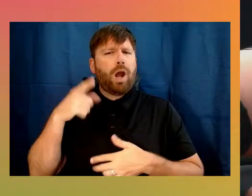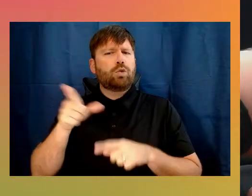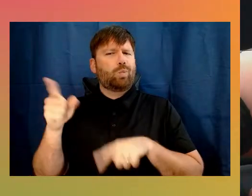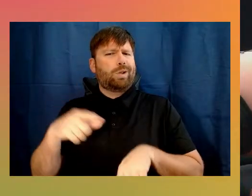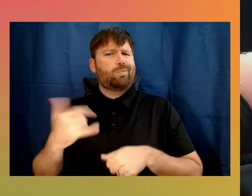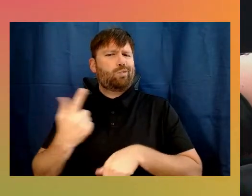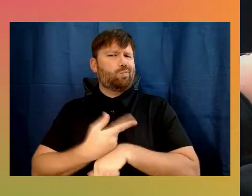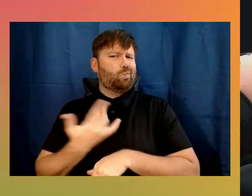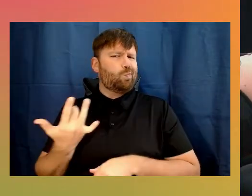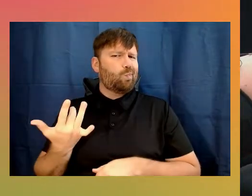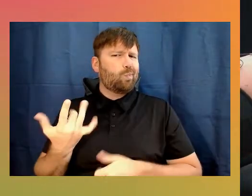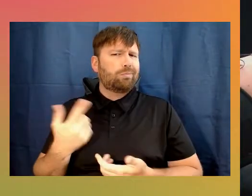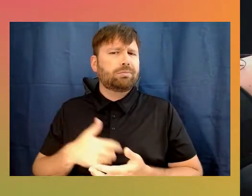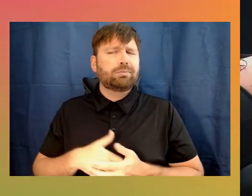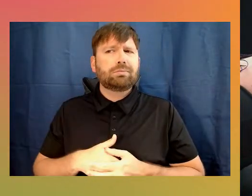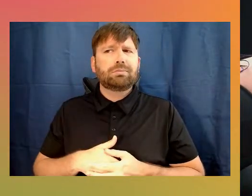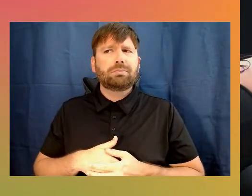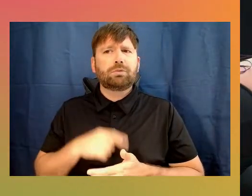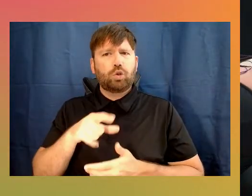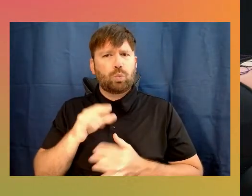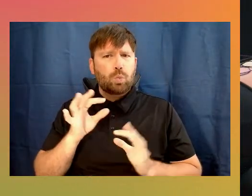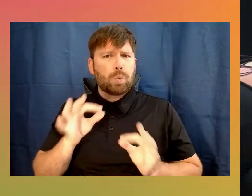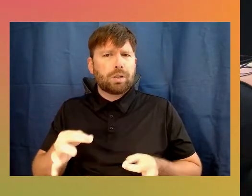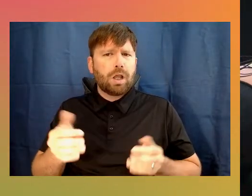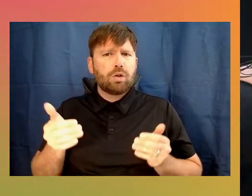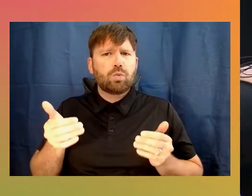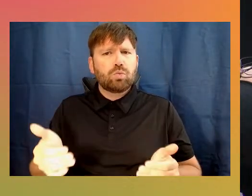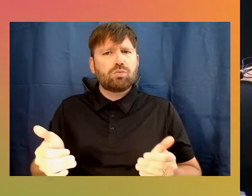THAT YOU SET, BACK TO YOUR REASON WHY?